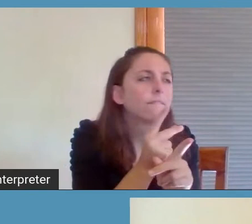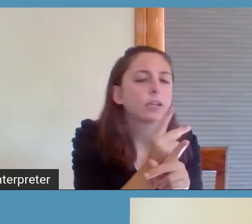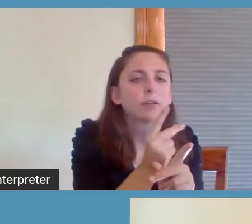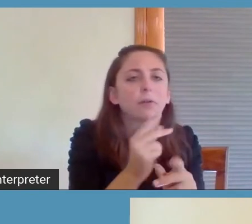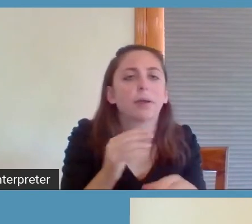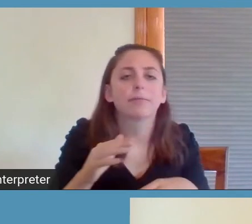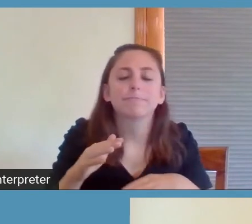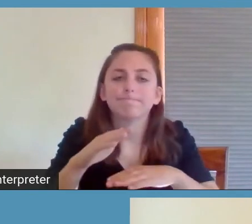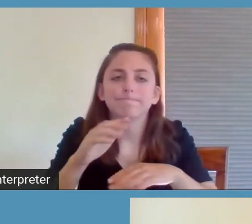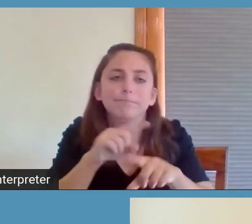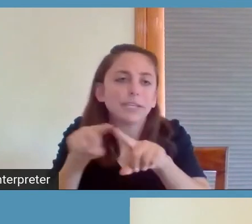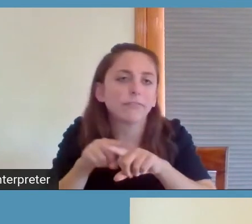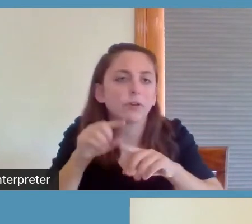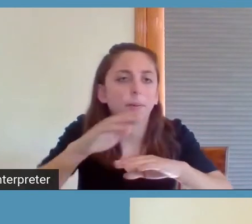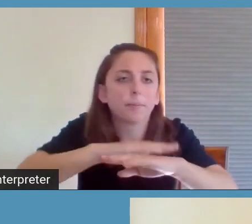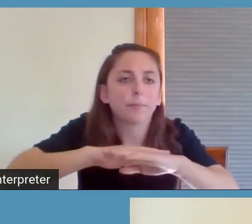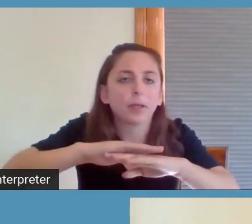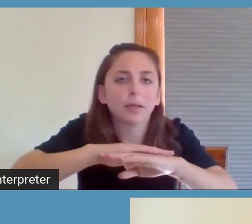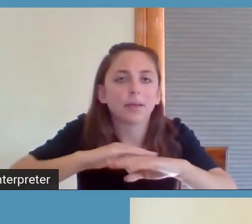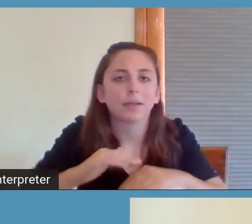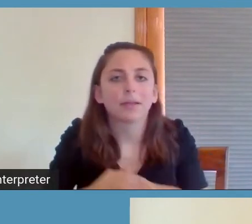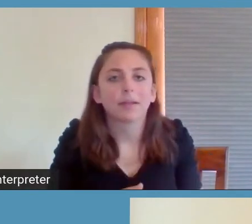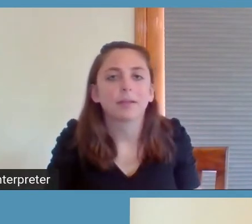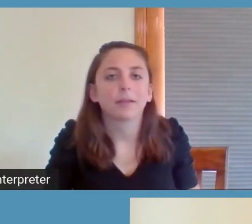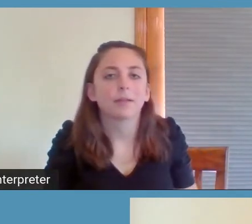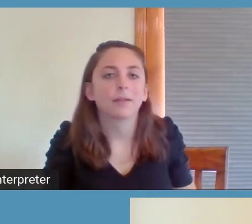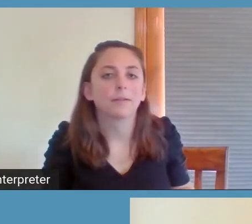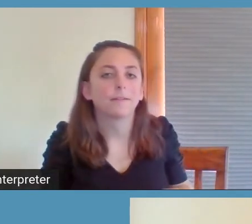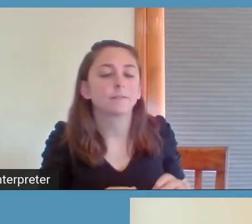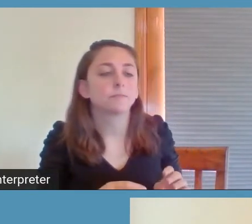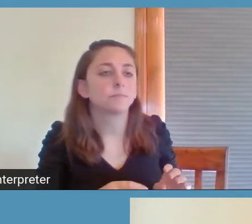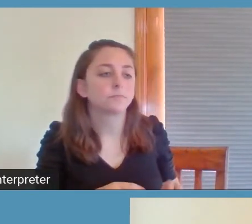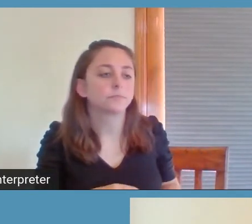you know i one one that i have to ask so you you've got an experience in virtual and